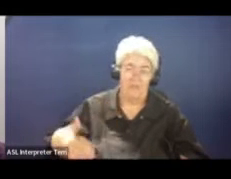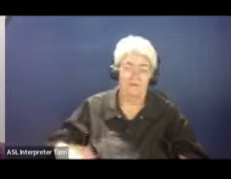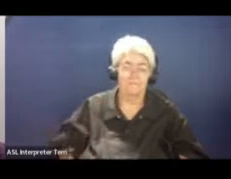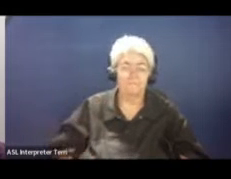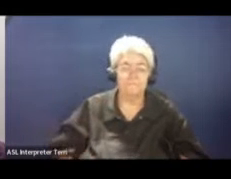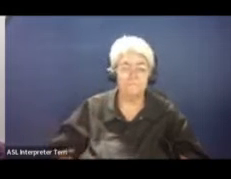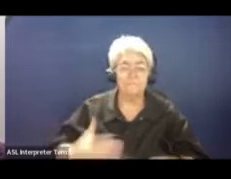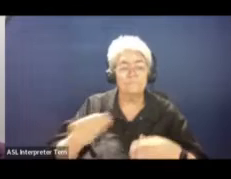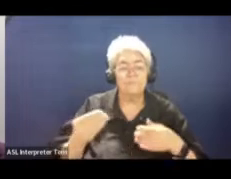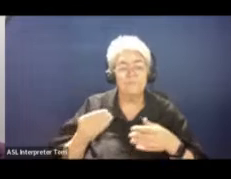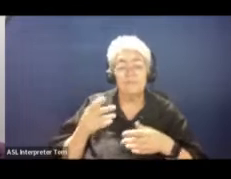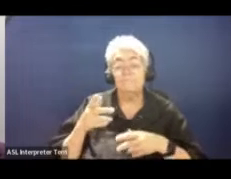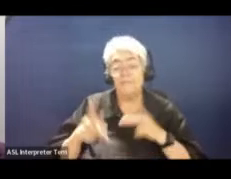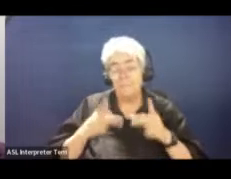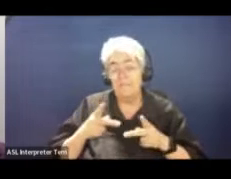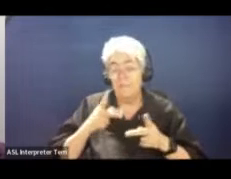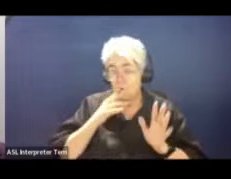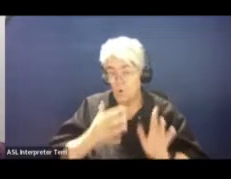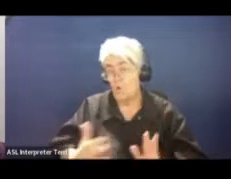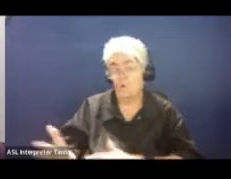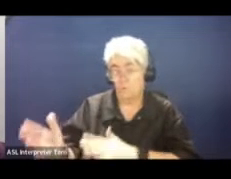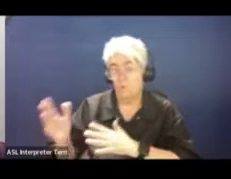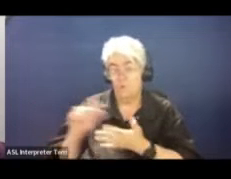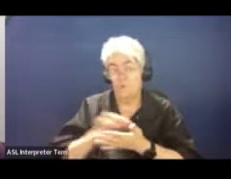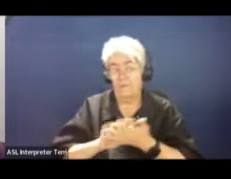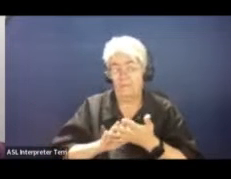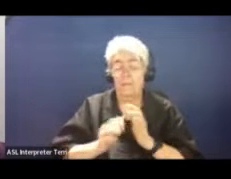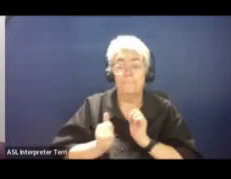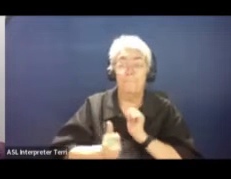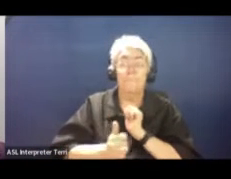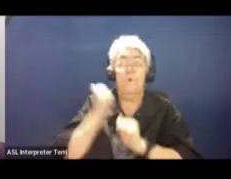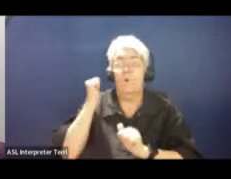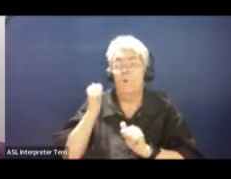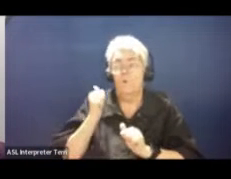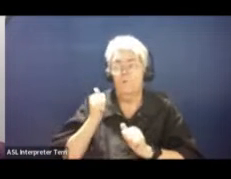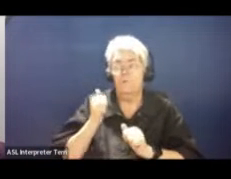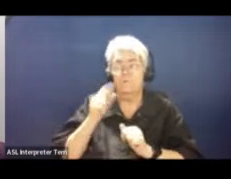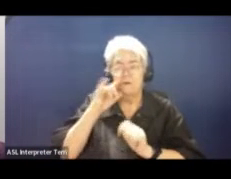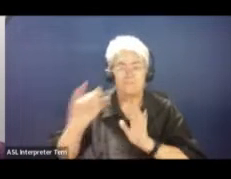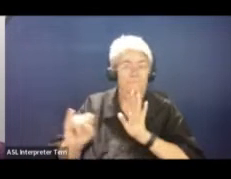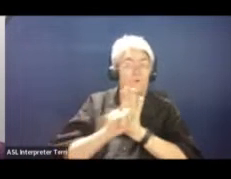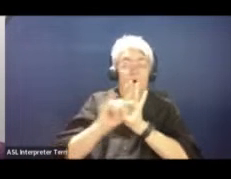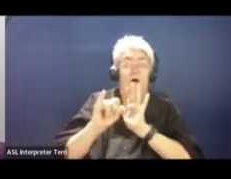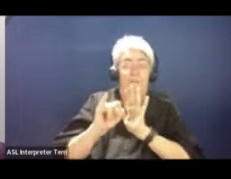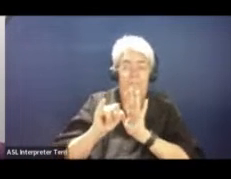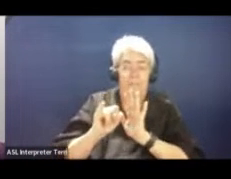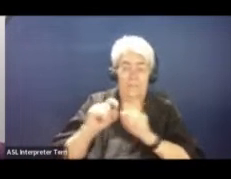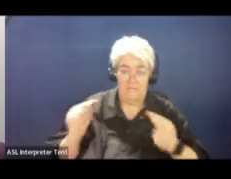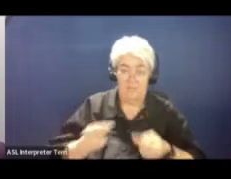very common in my population, that the most prominent injuries are related to jumps and